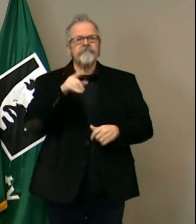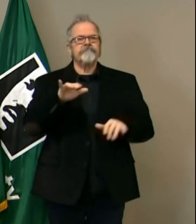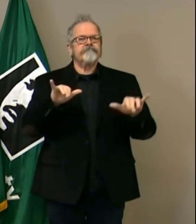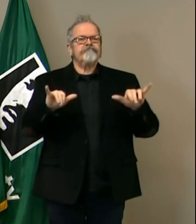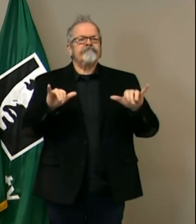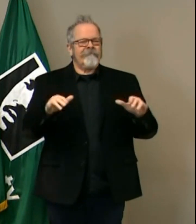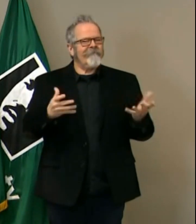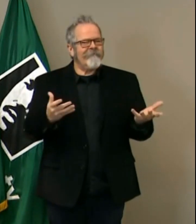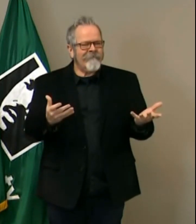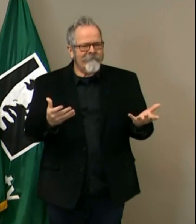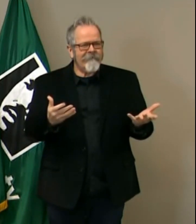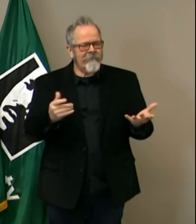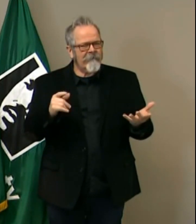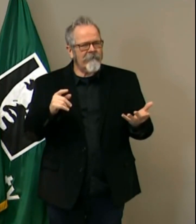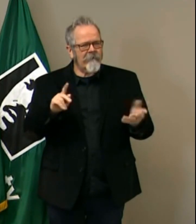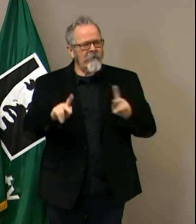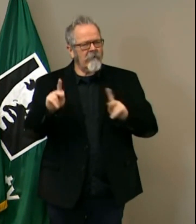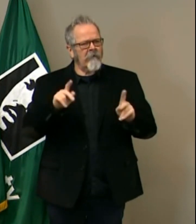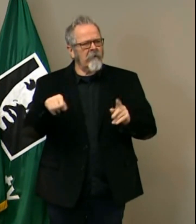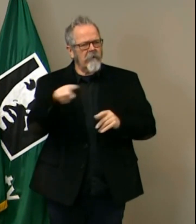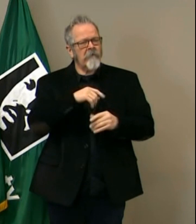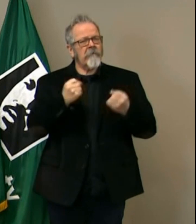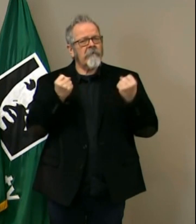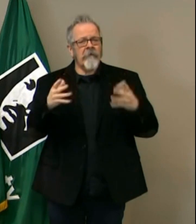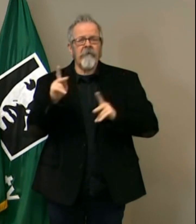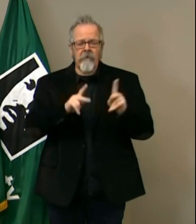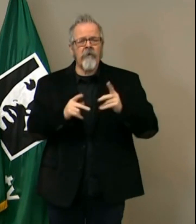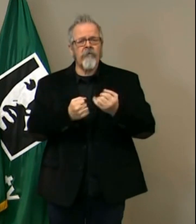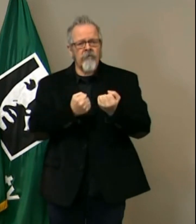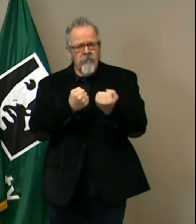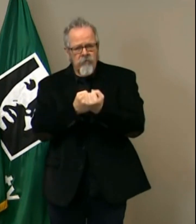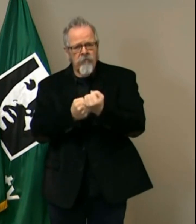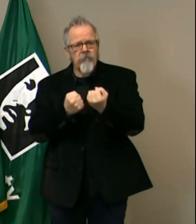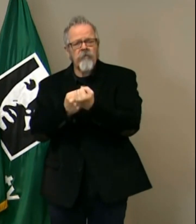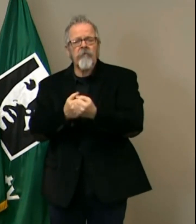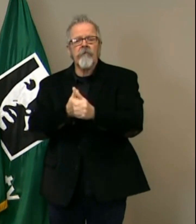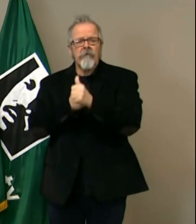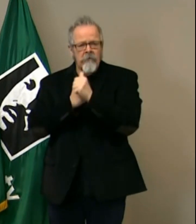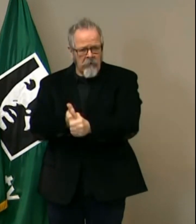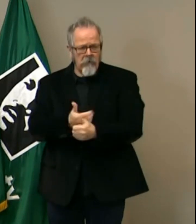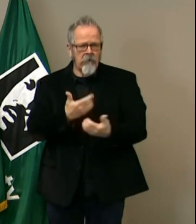appreciate the anxiety felt by many and for example the restaurant and